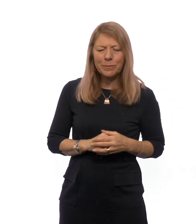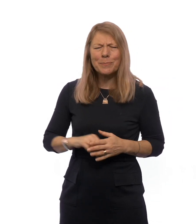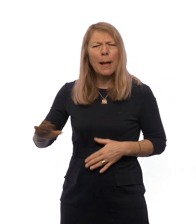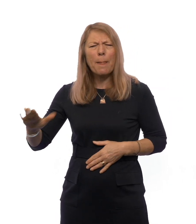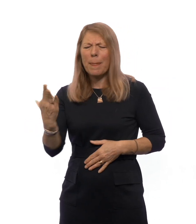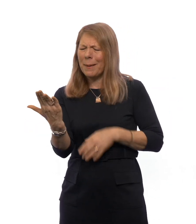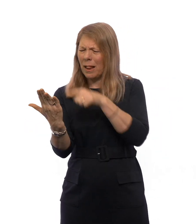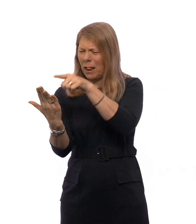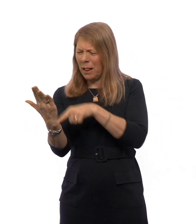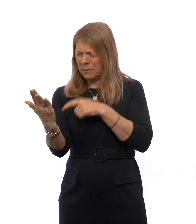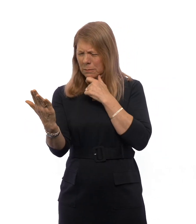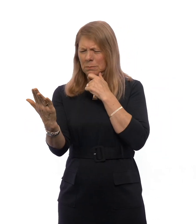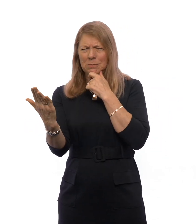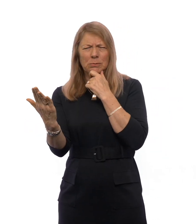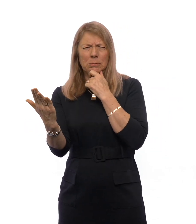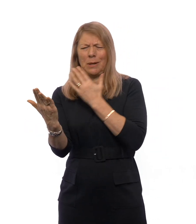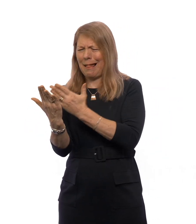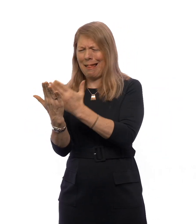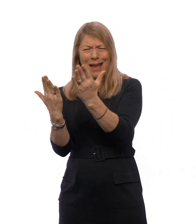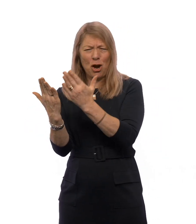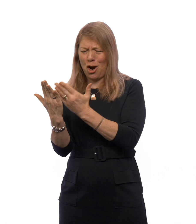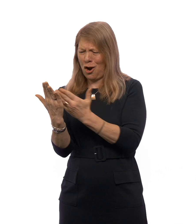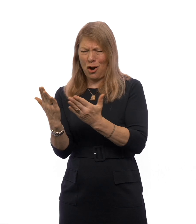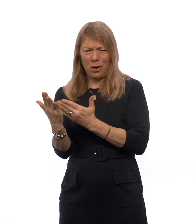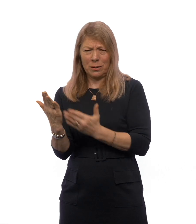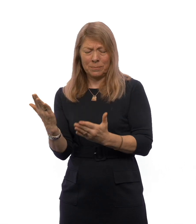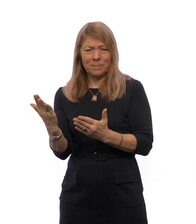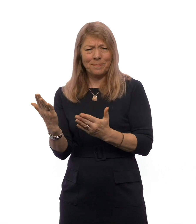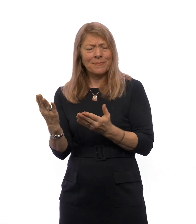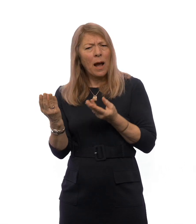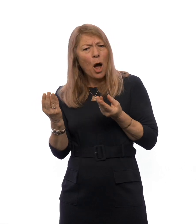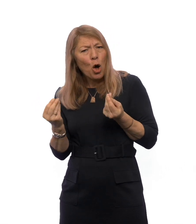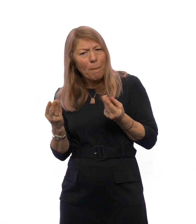estimate the financial impact of the Bill. Key provisions, including which public bodies will